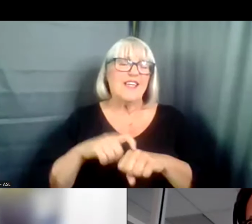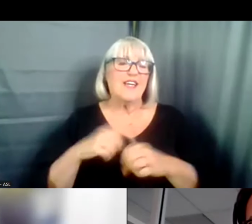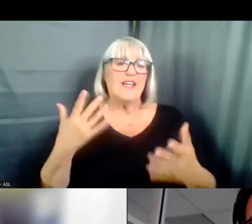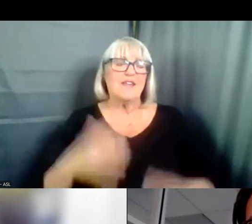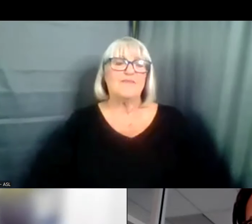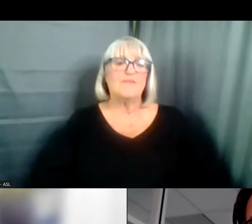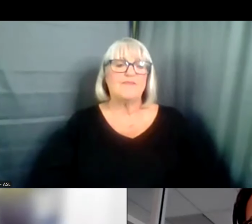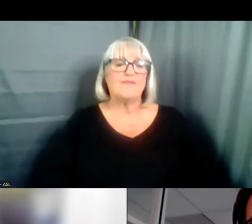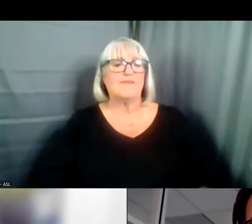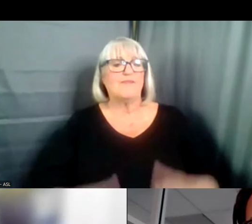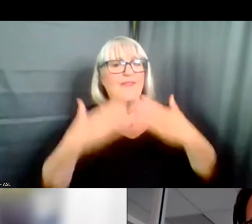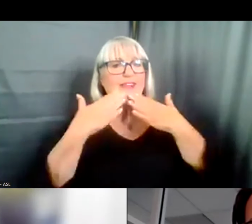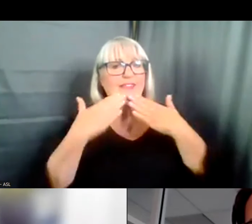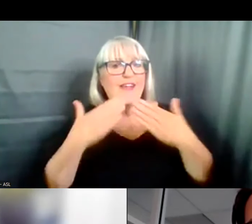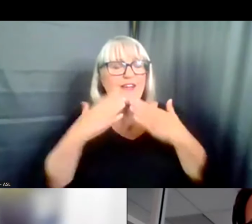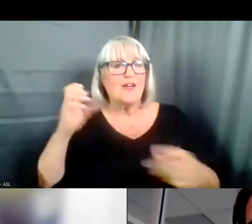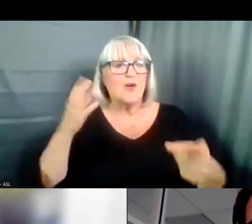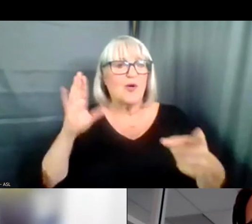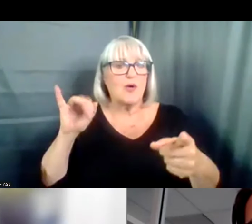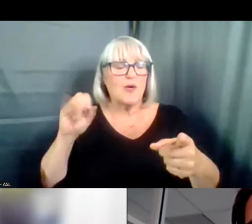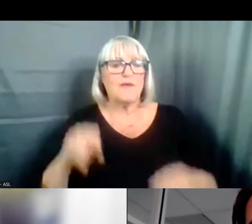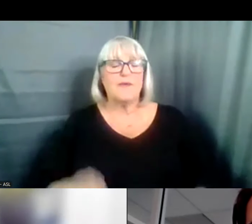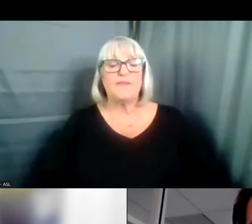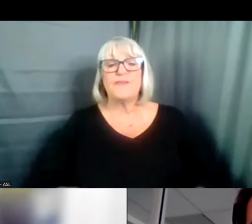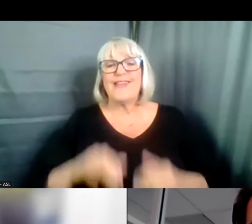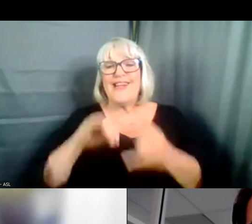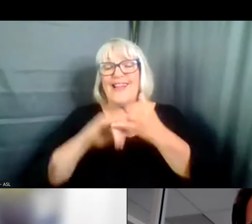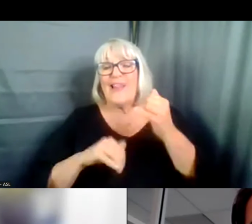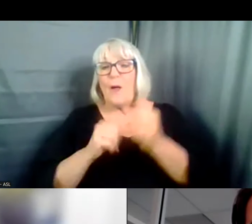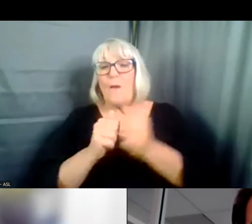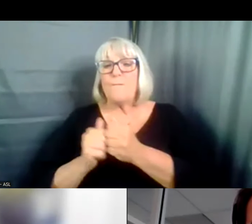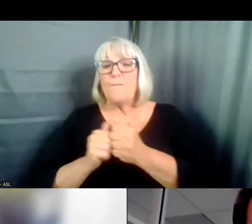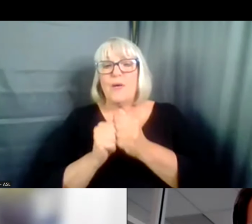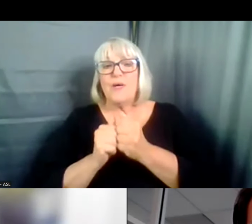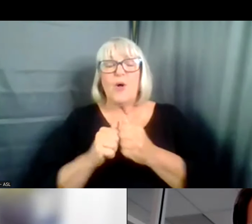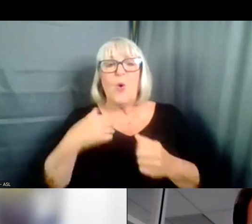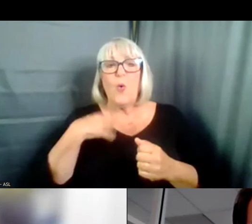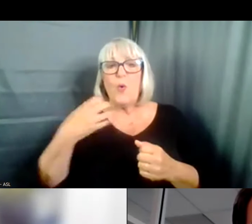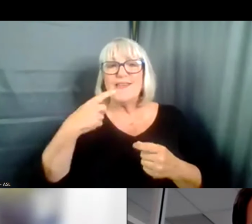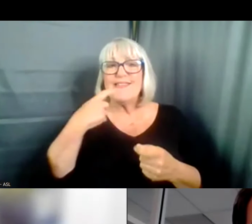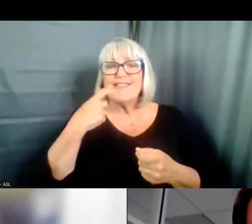Thank you so much for that Chris. And just in in our last moment together, I wanted to mention a question that we have